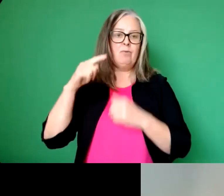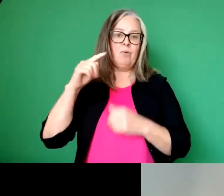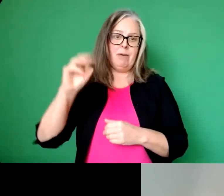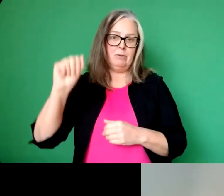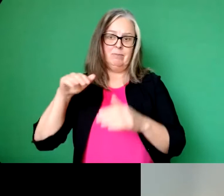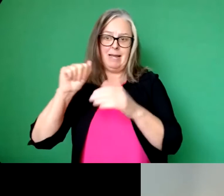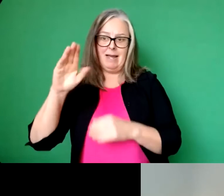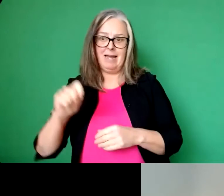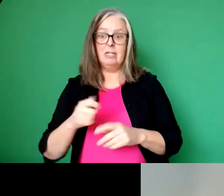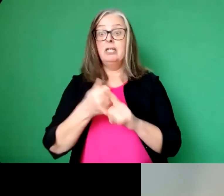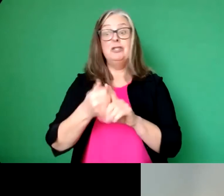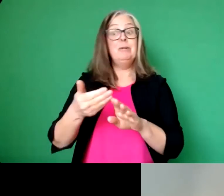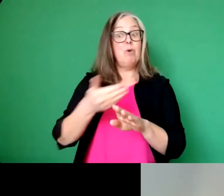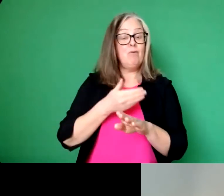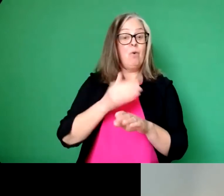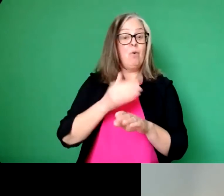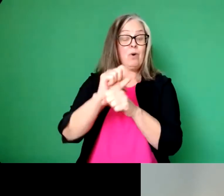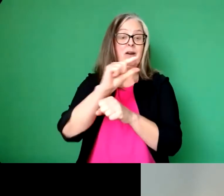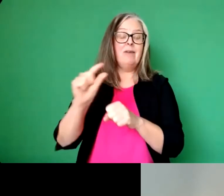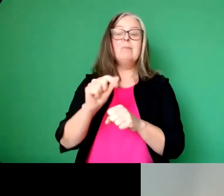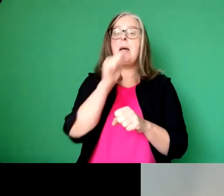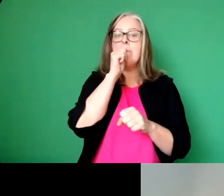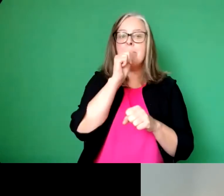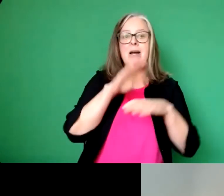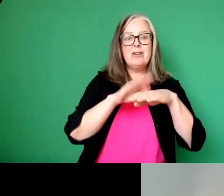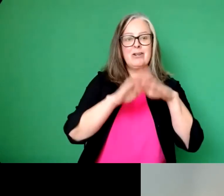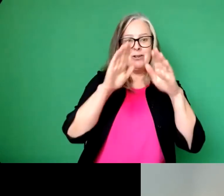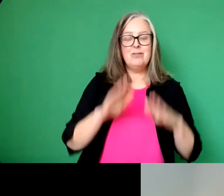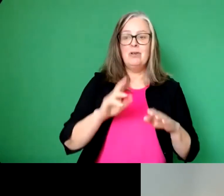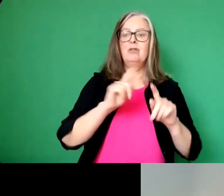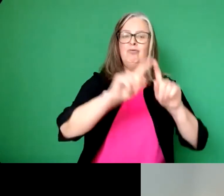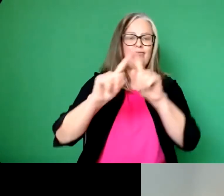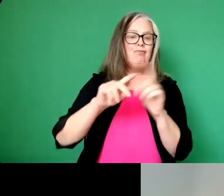doing community-based research with newcomer communities in manitoba she earned a ba at the